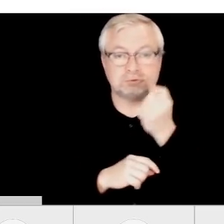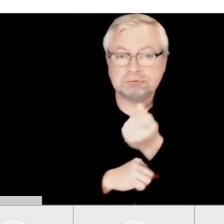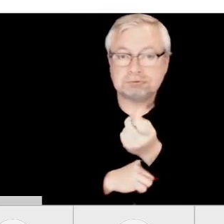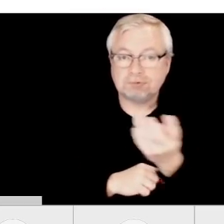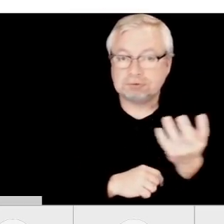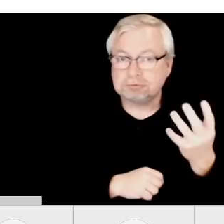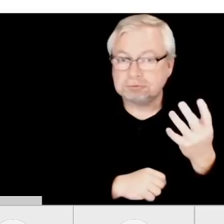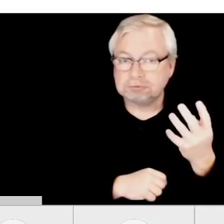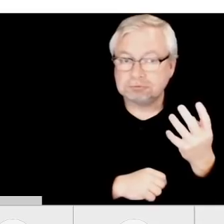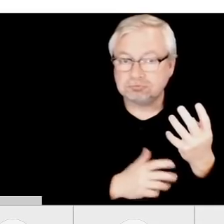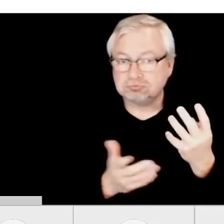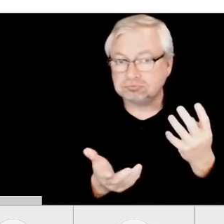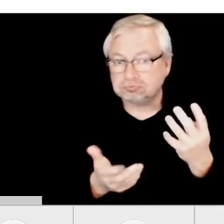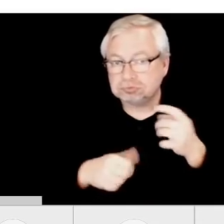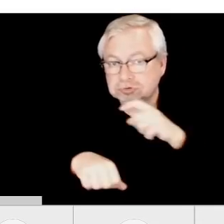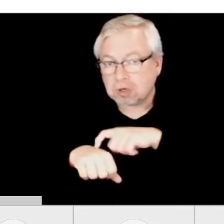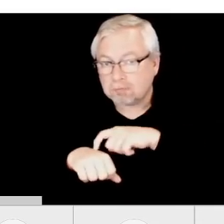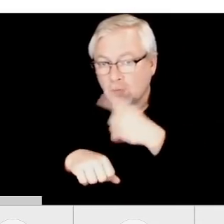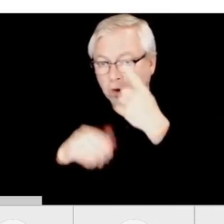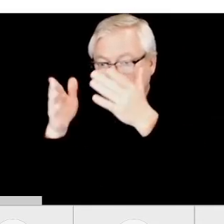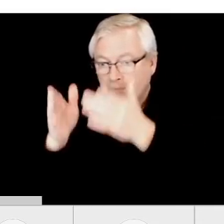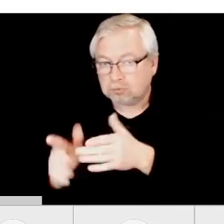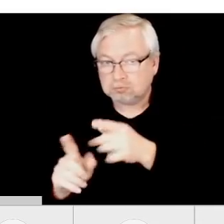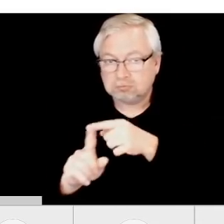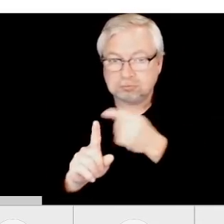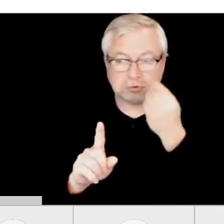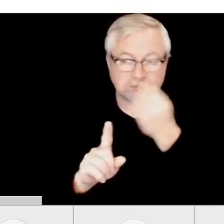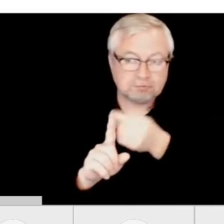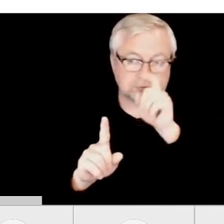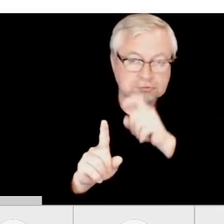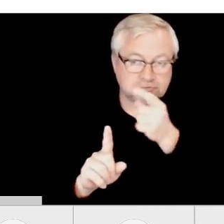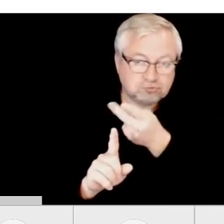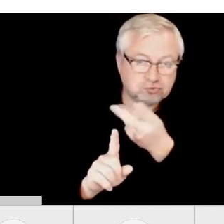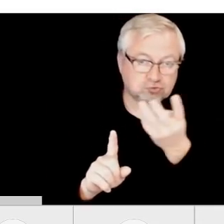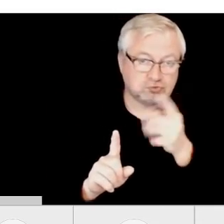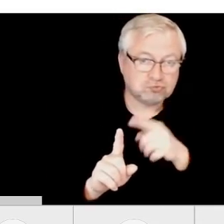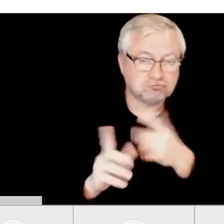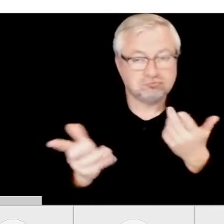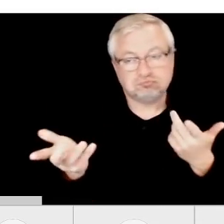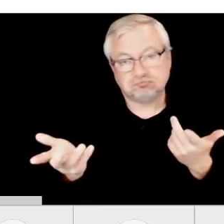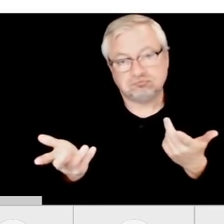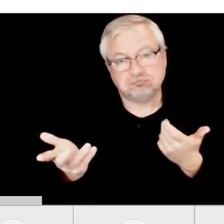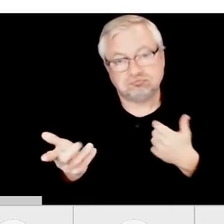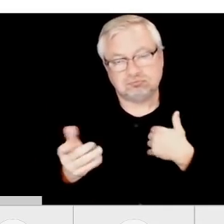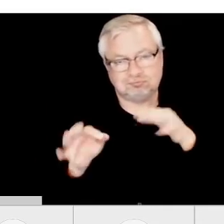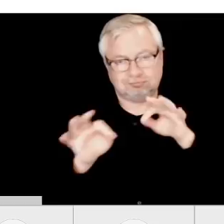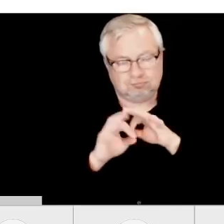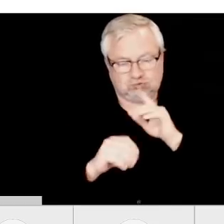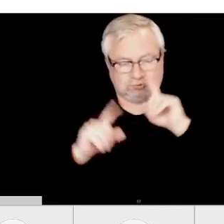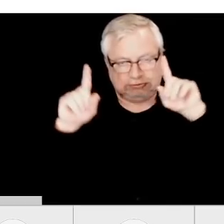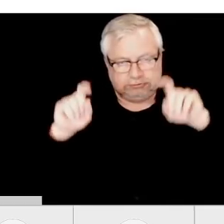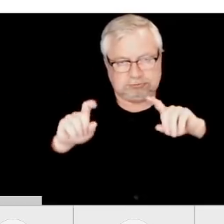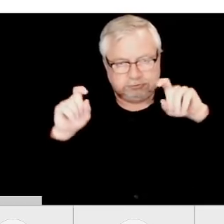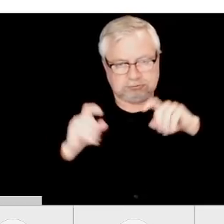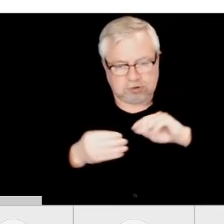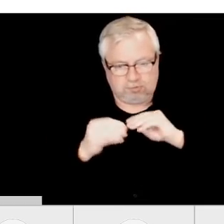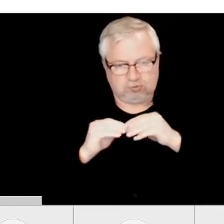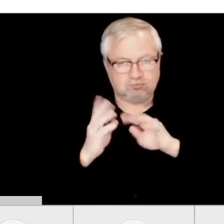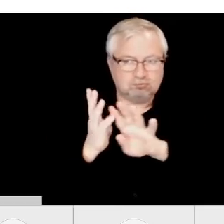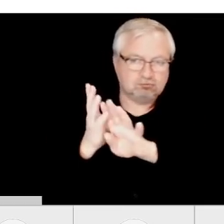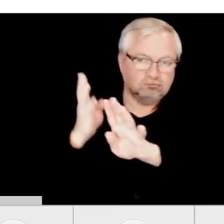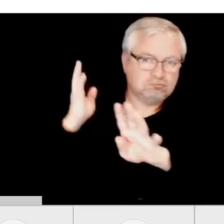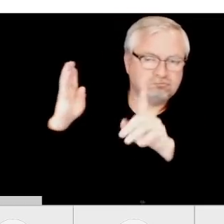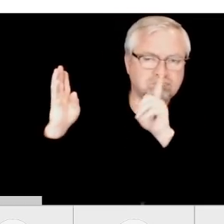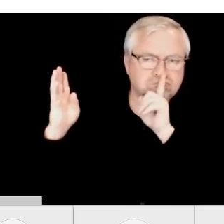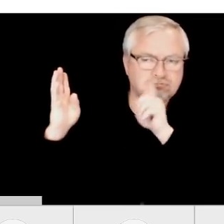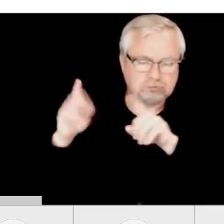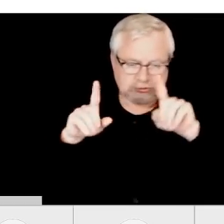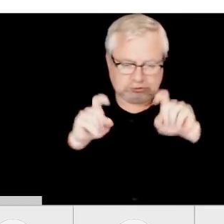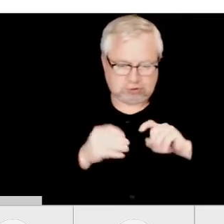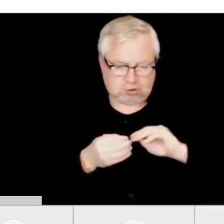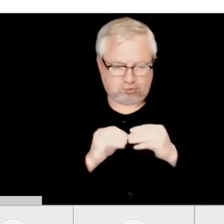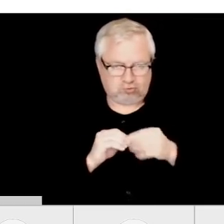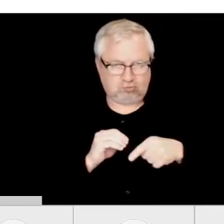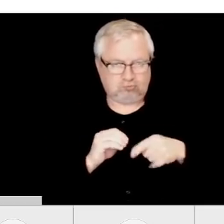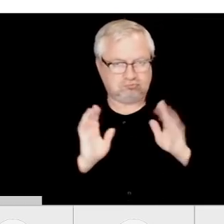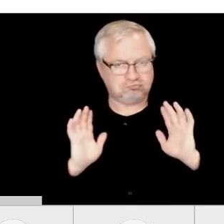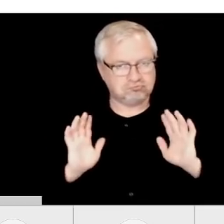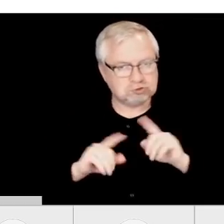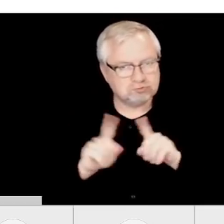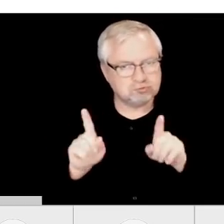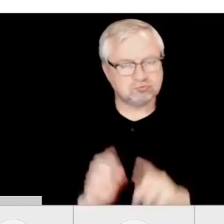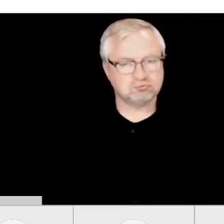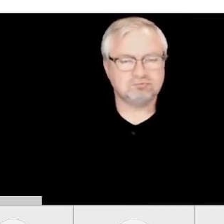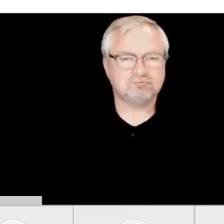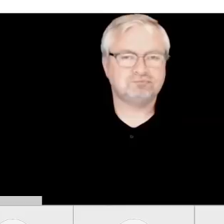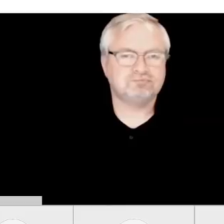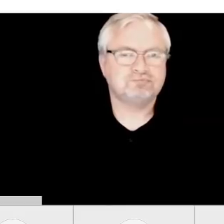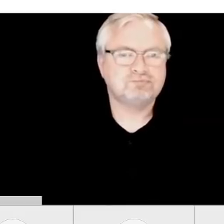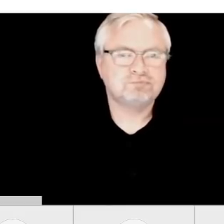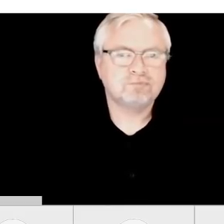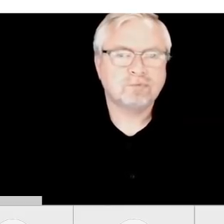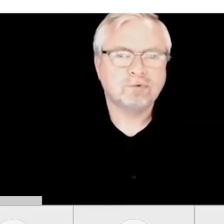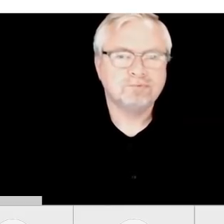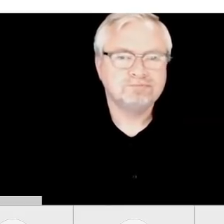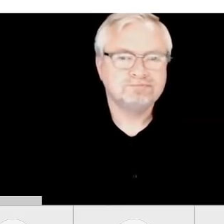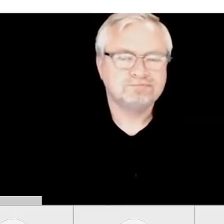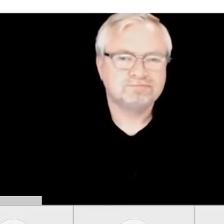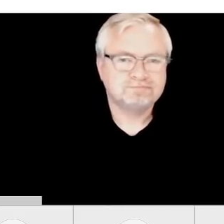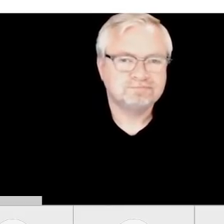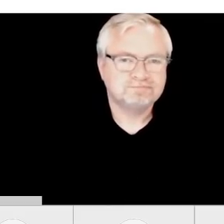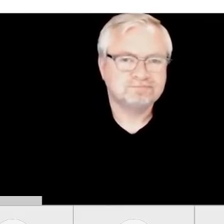that is sort of the environment in which the scenarios are played out.